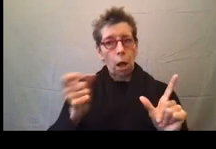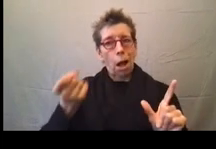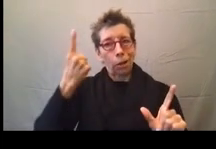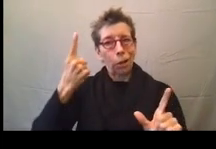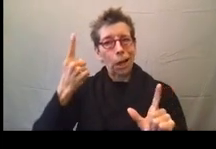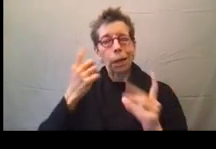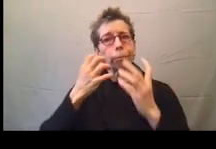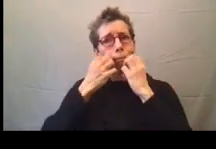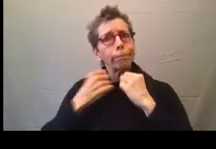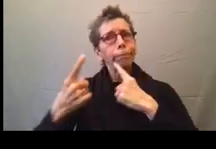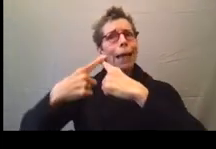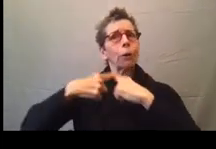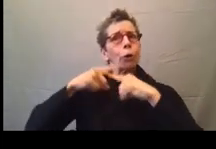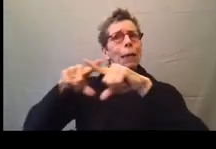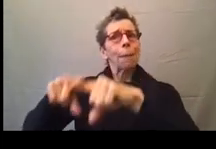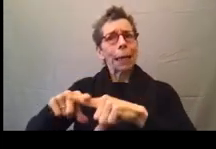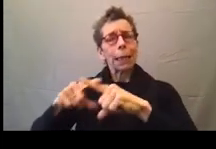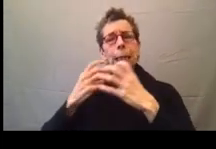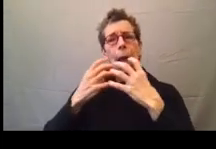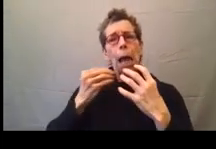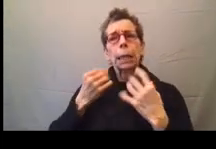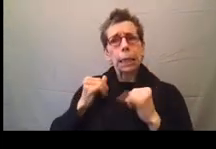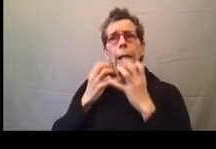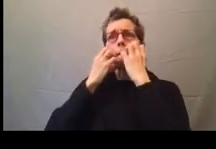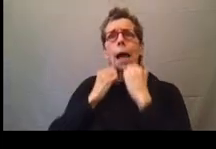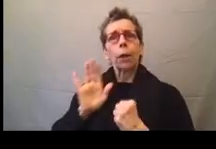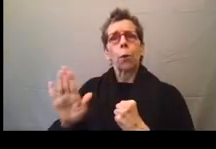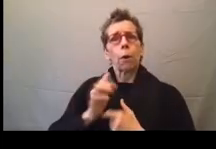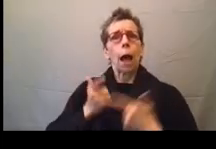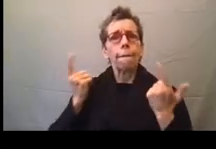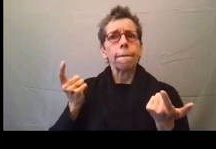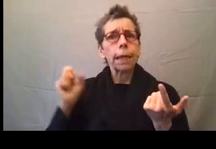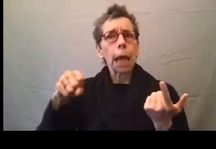and recognize that their lives have value. So, with all of that, let's talk about some